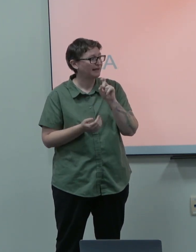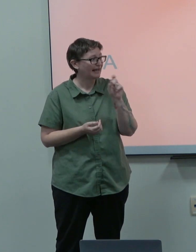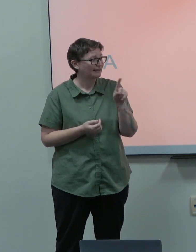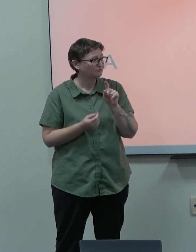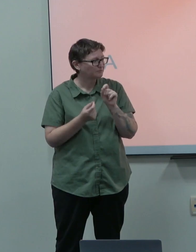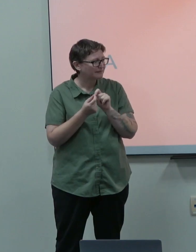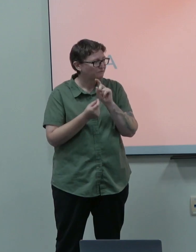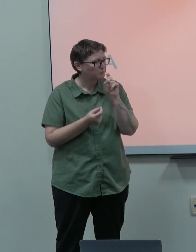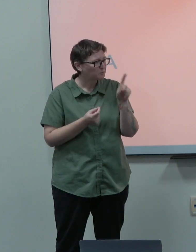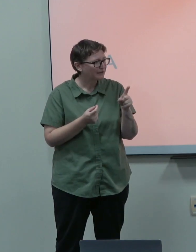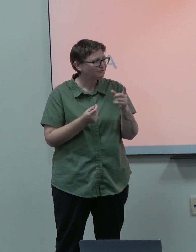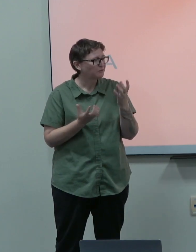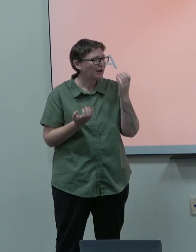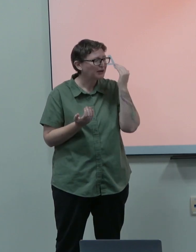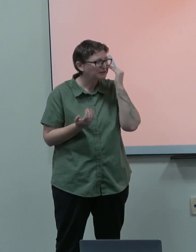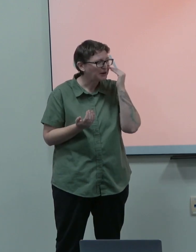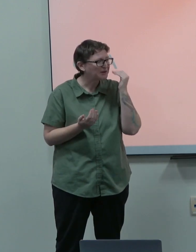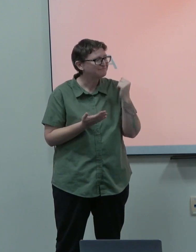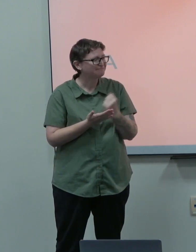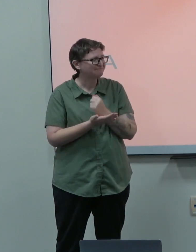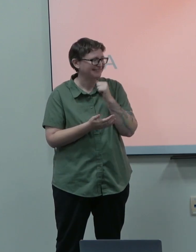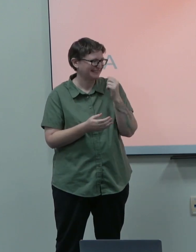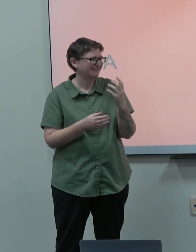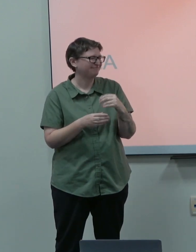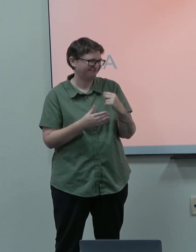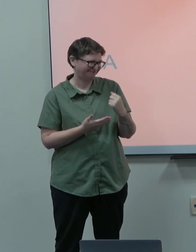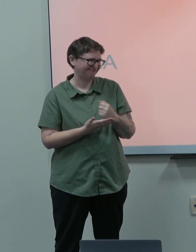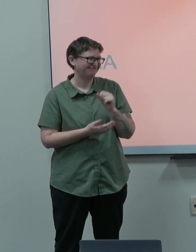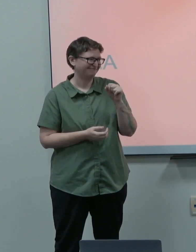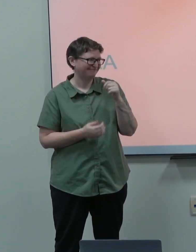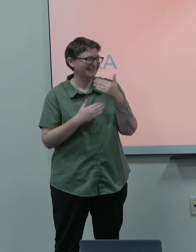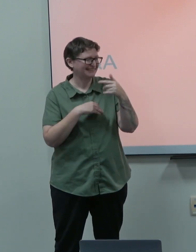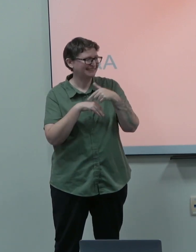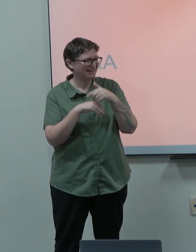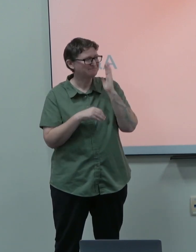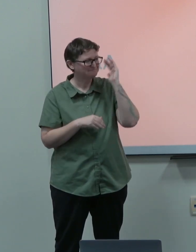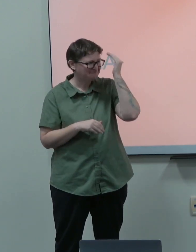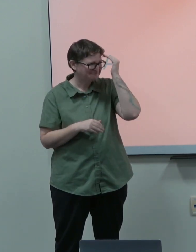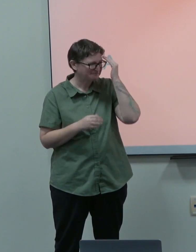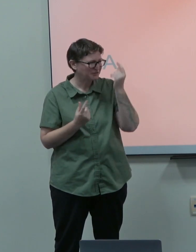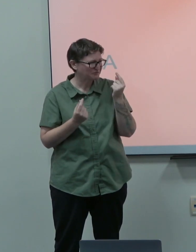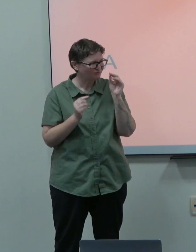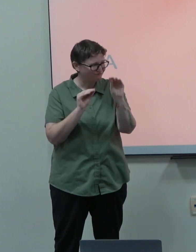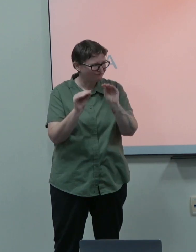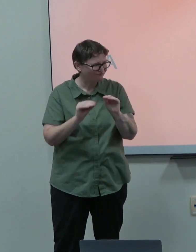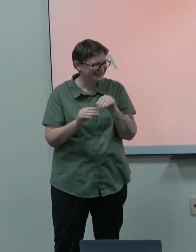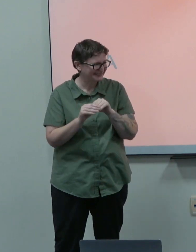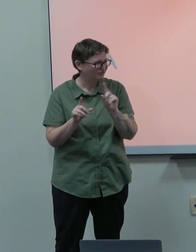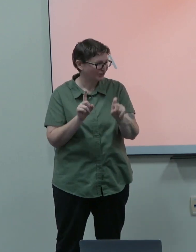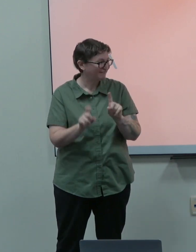had more specific questions so that next time I would have better results.